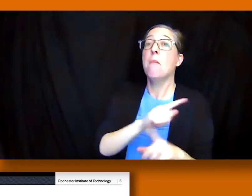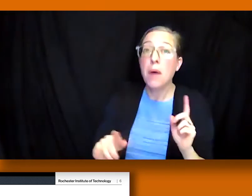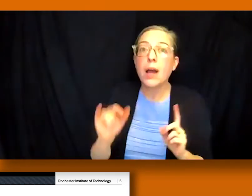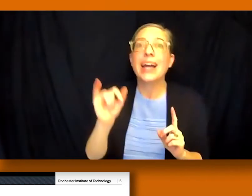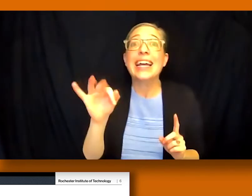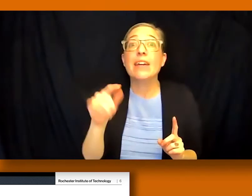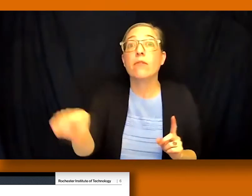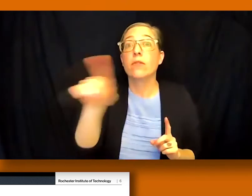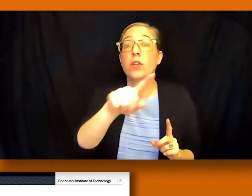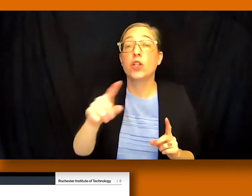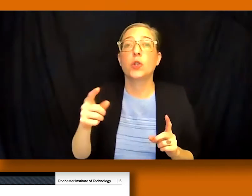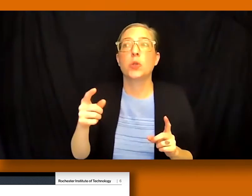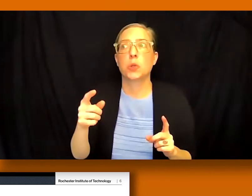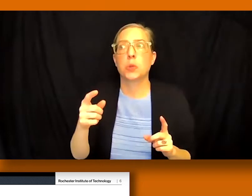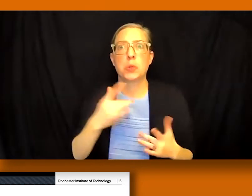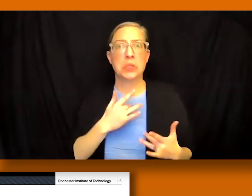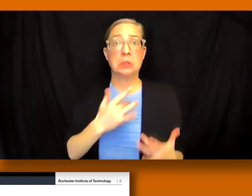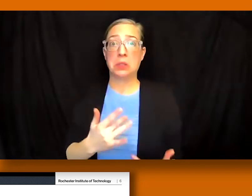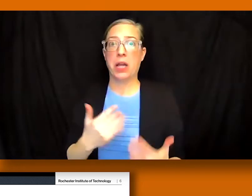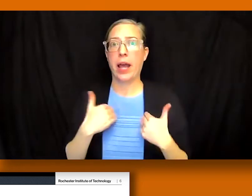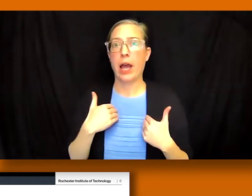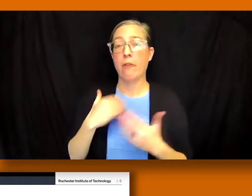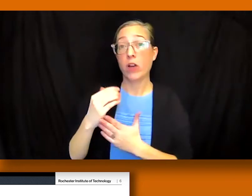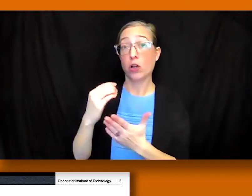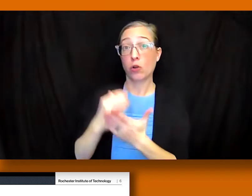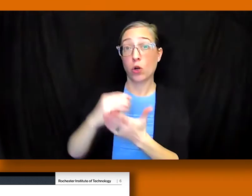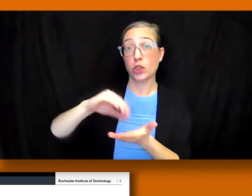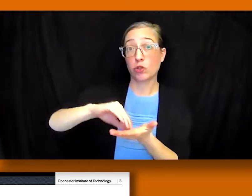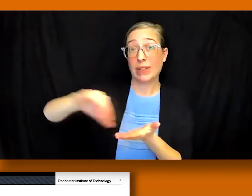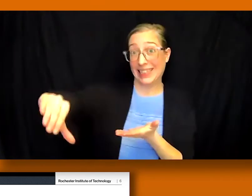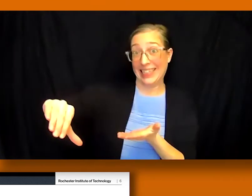um, I know, as a general rule, but I think this is college-specific,